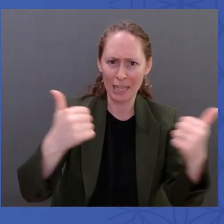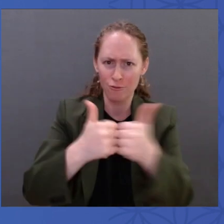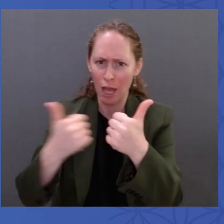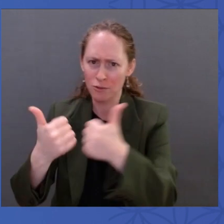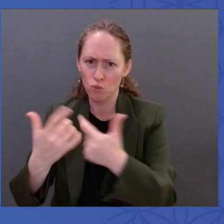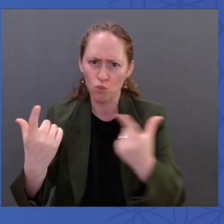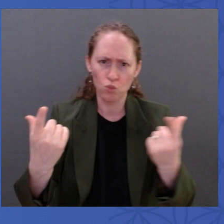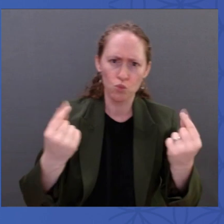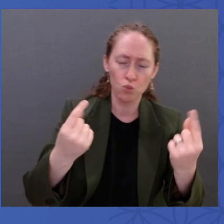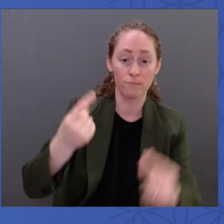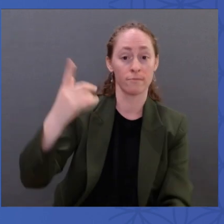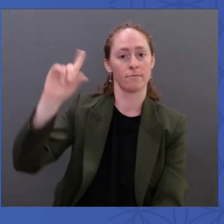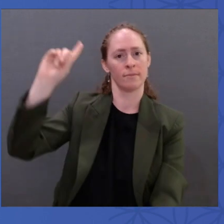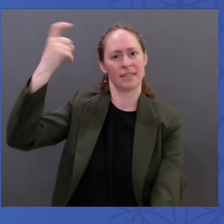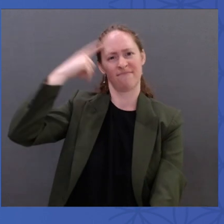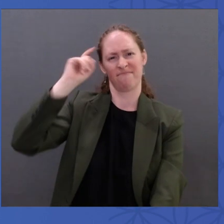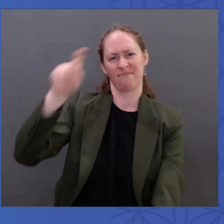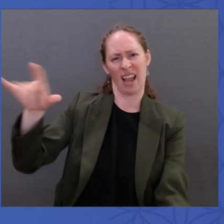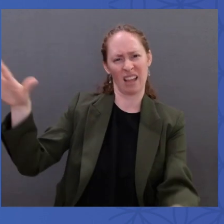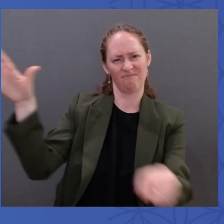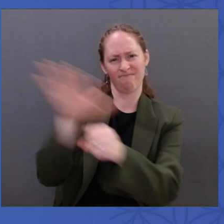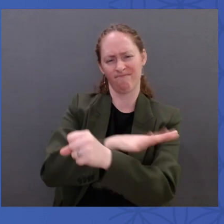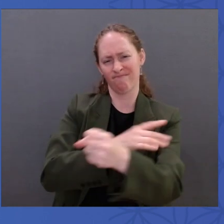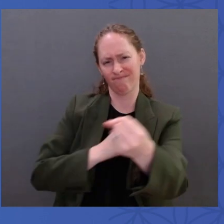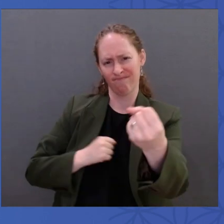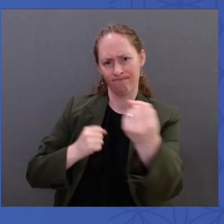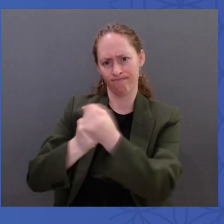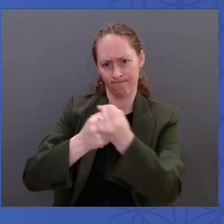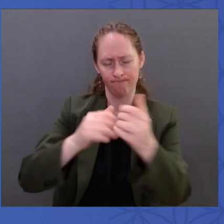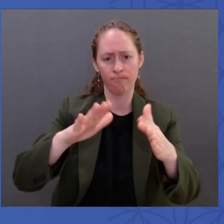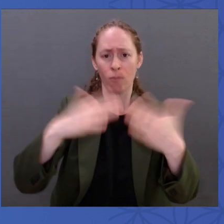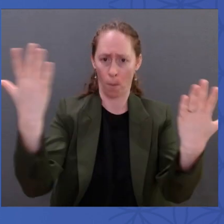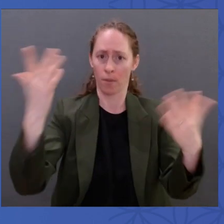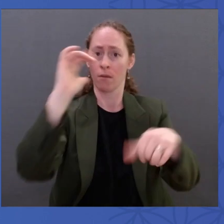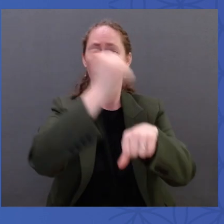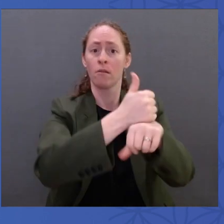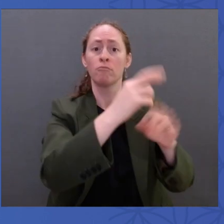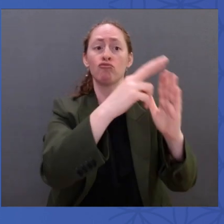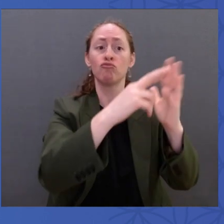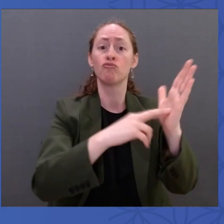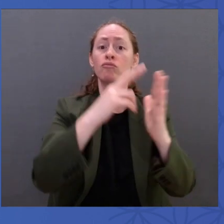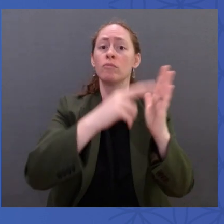and rules based regional order, one that's more sustainable and resilient for all.